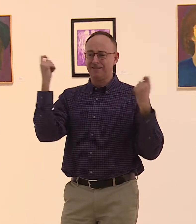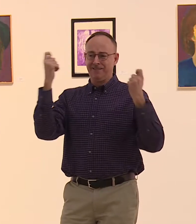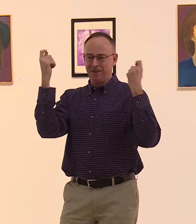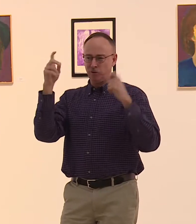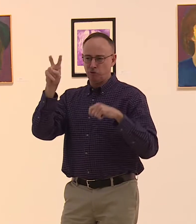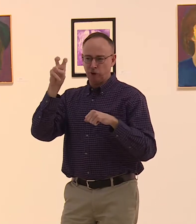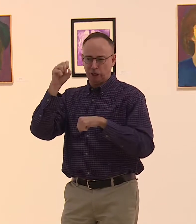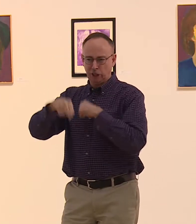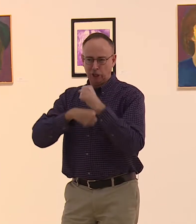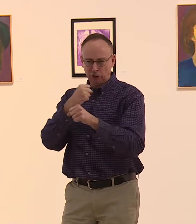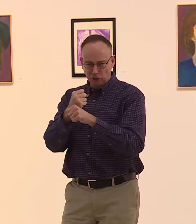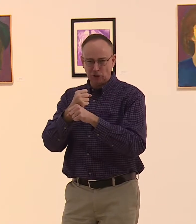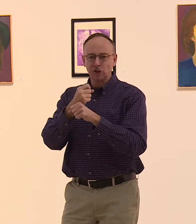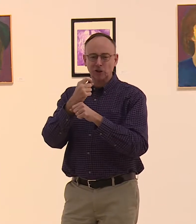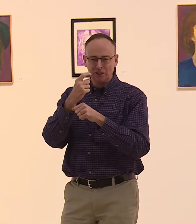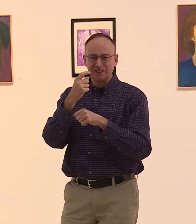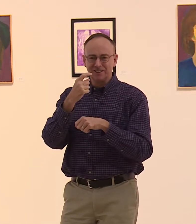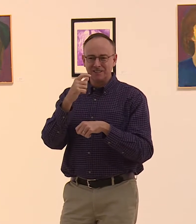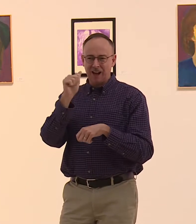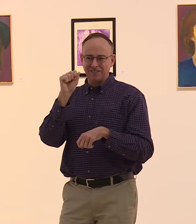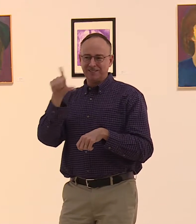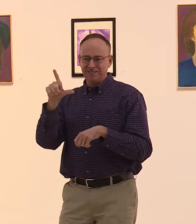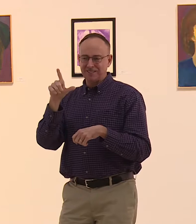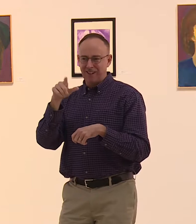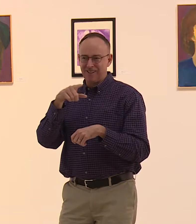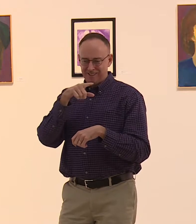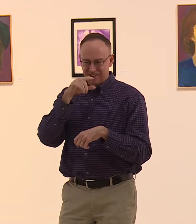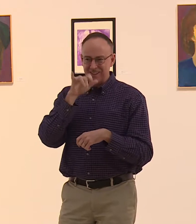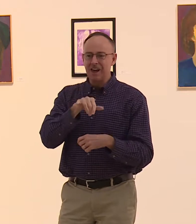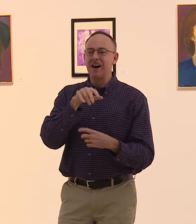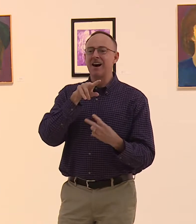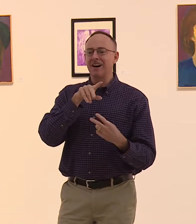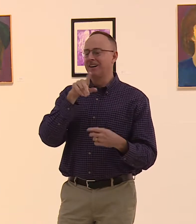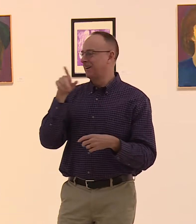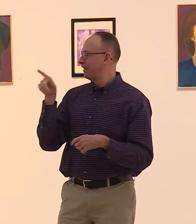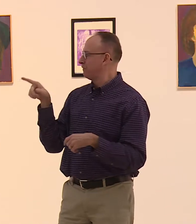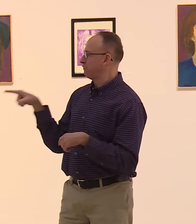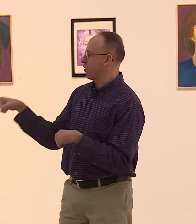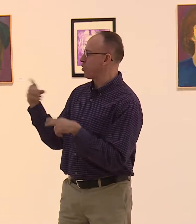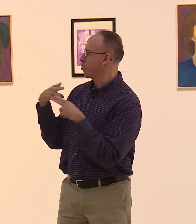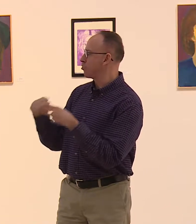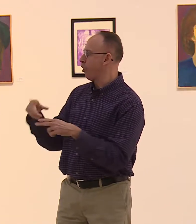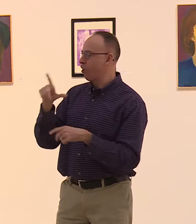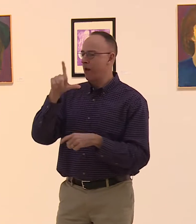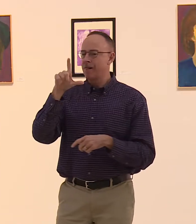So last year was the 200th anniversary of ASL, and that was one of the themes that we had that year.